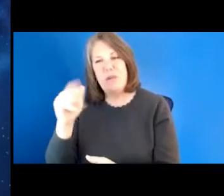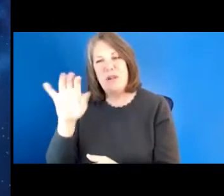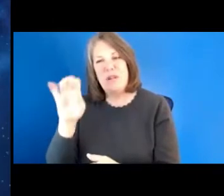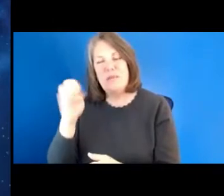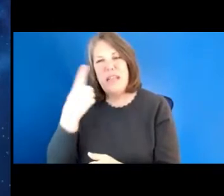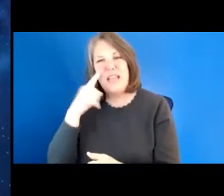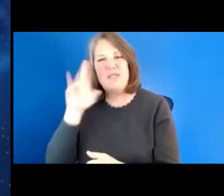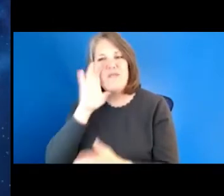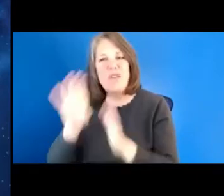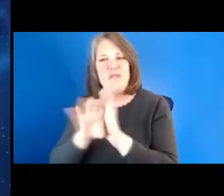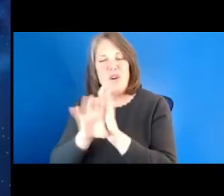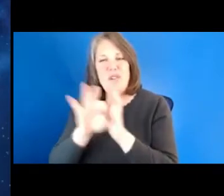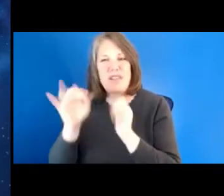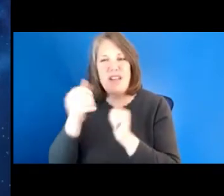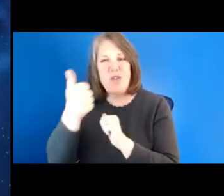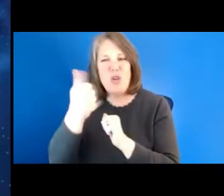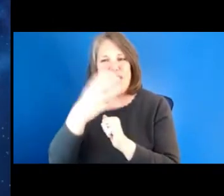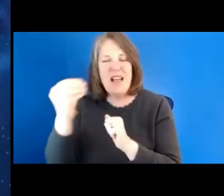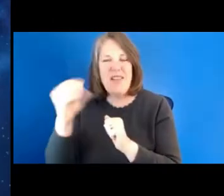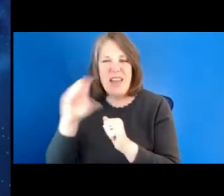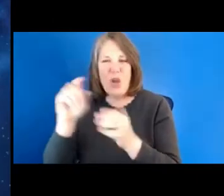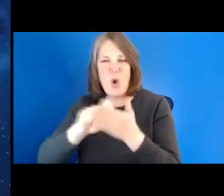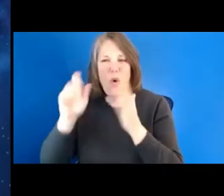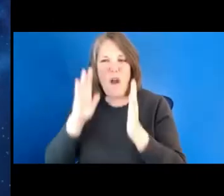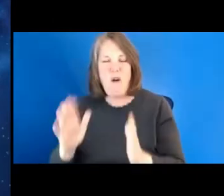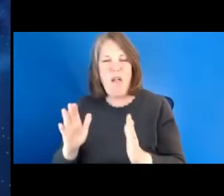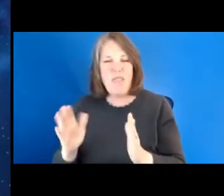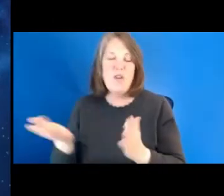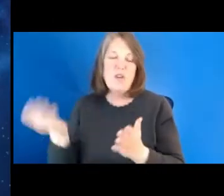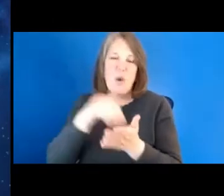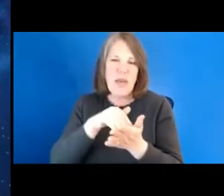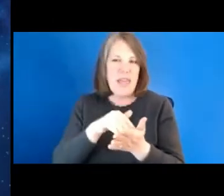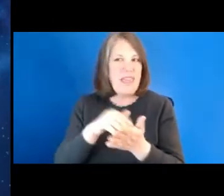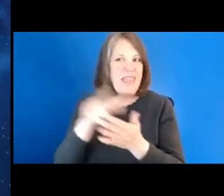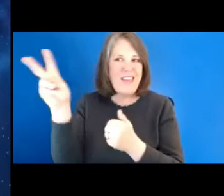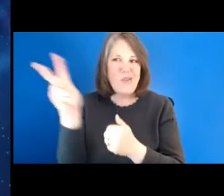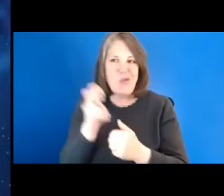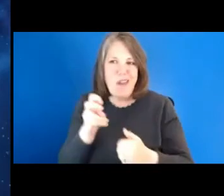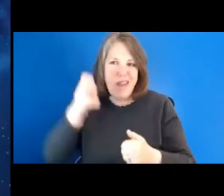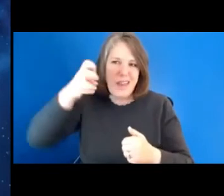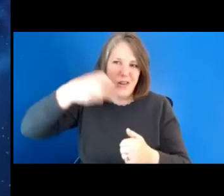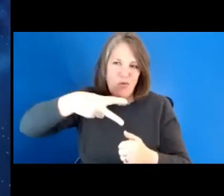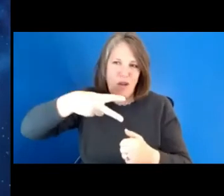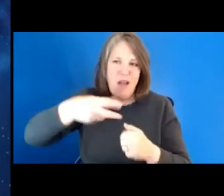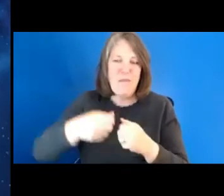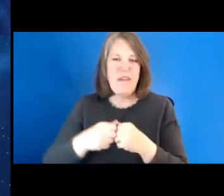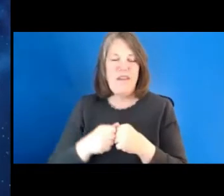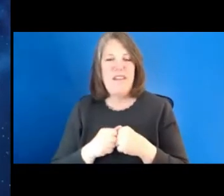of yourself and you're co-authors. 17:07:21 Again, just drag and drop. If you